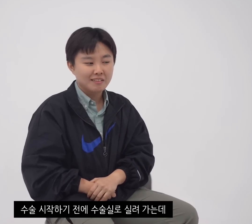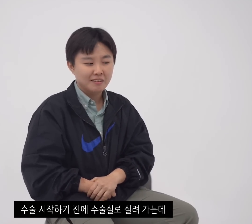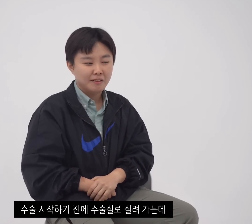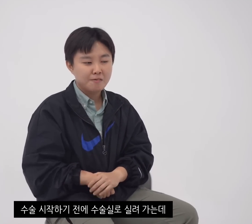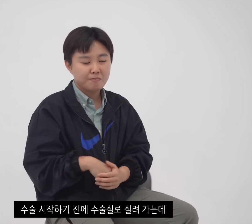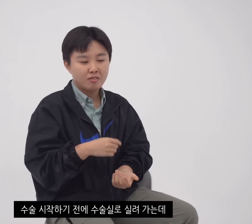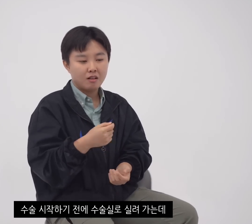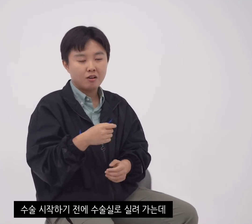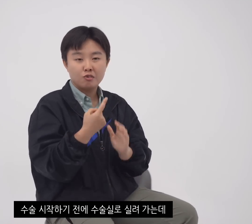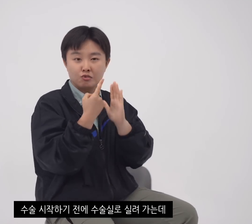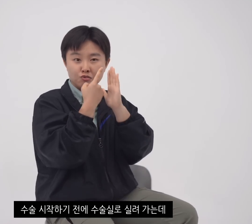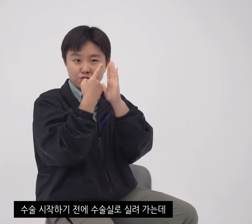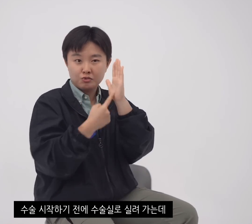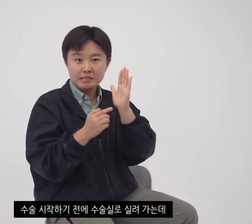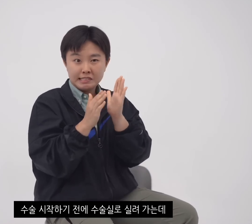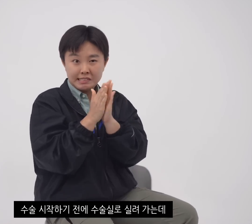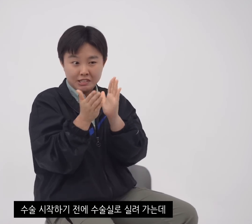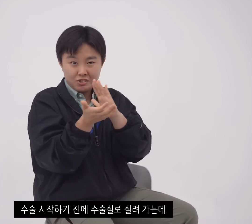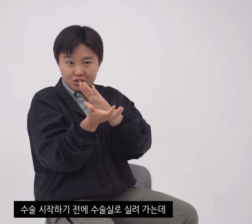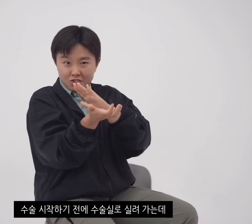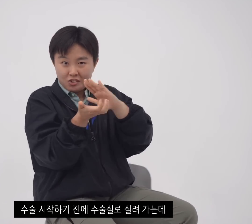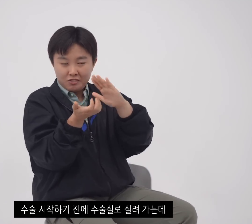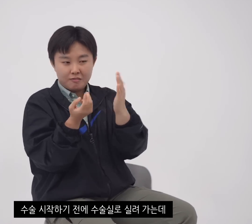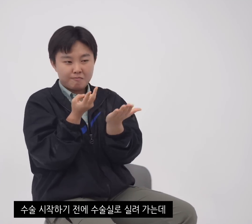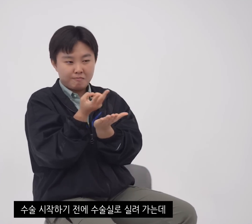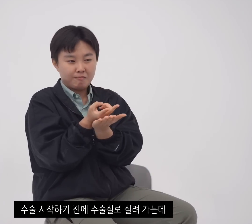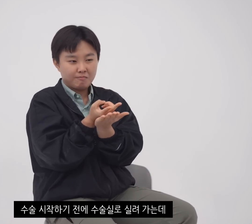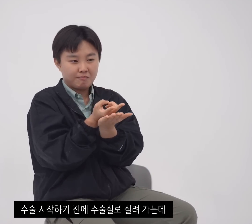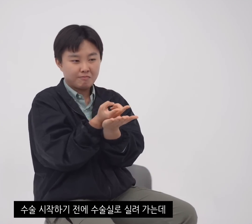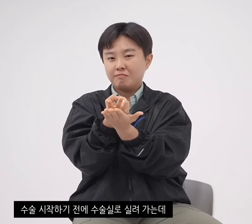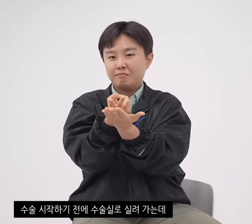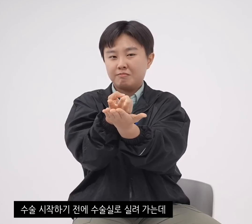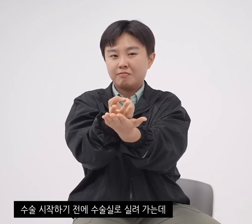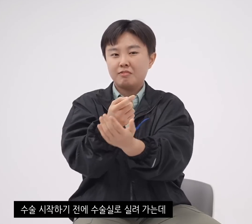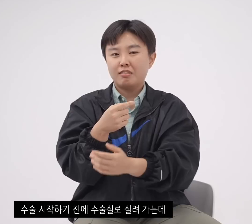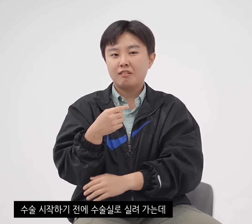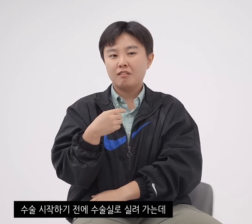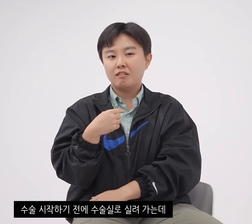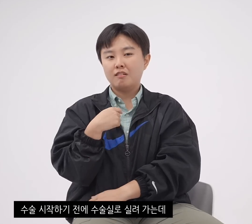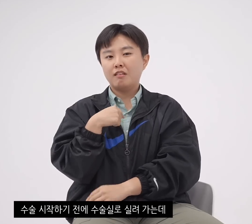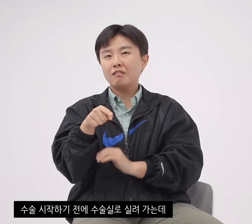As I was being taken to the operating room before the surgery started,